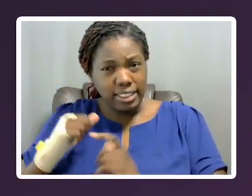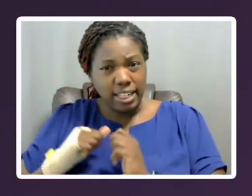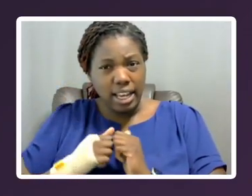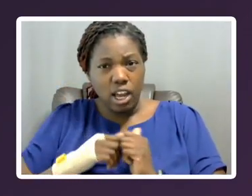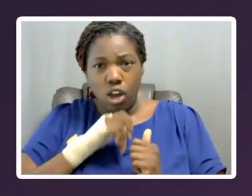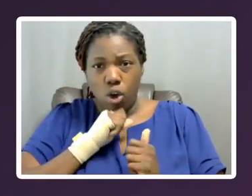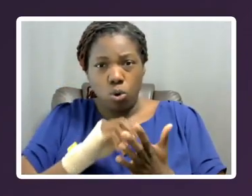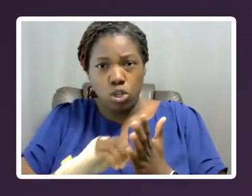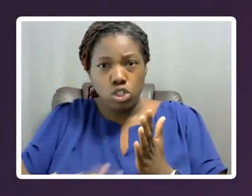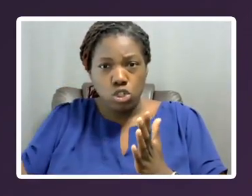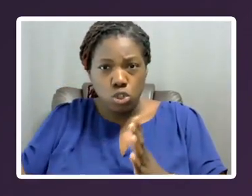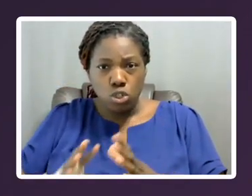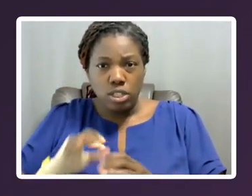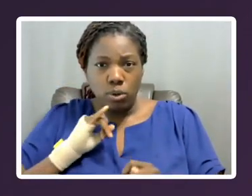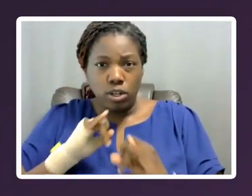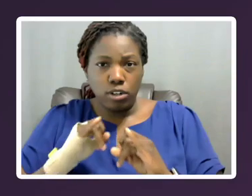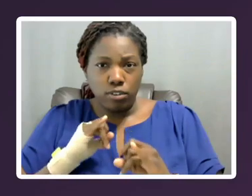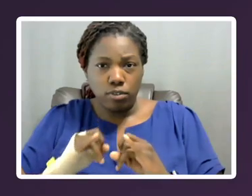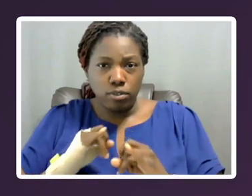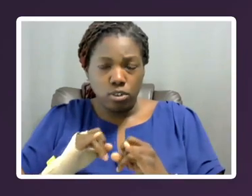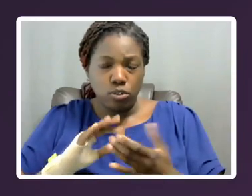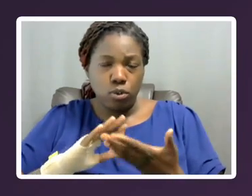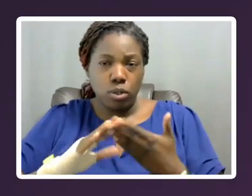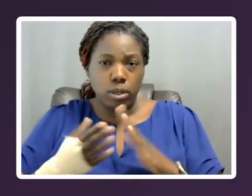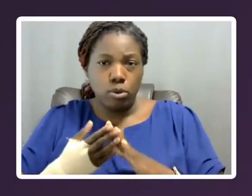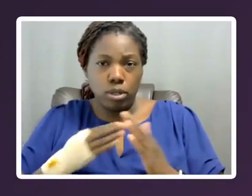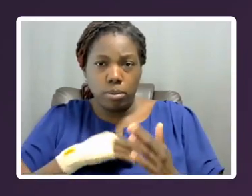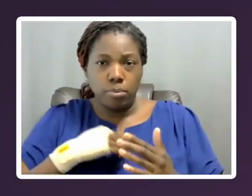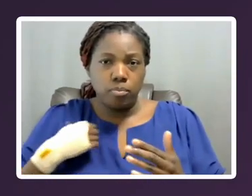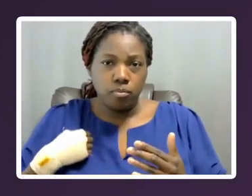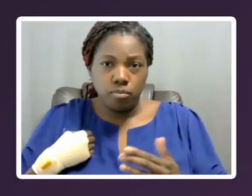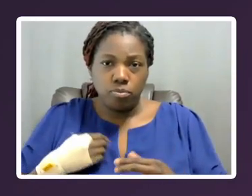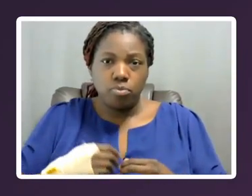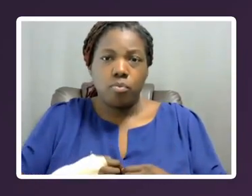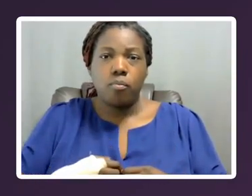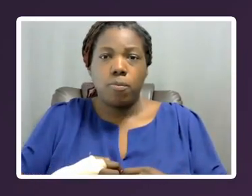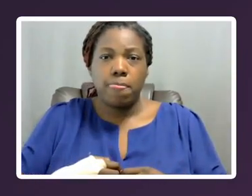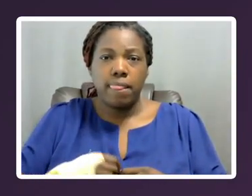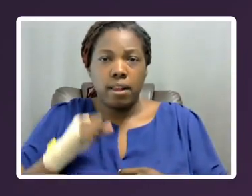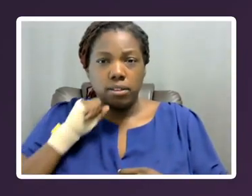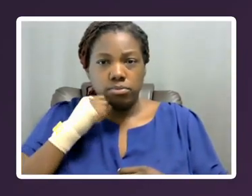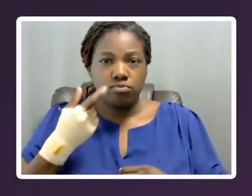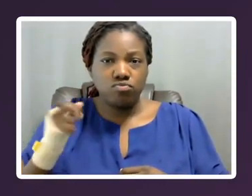interviewing community members? Ms. Green, can I throw that to you? And can I also add onto